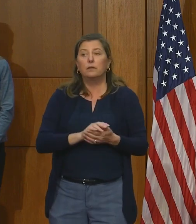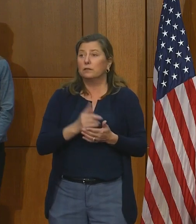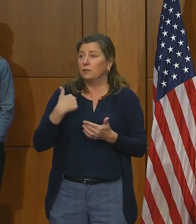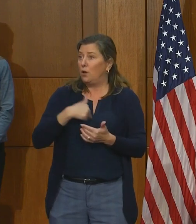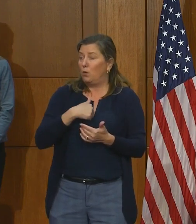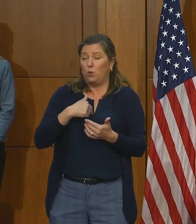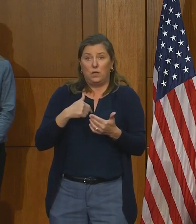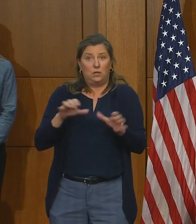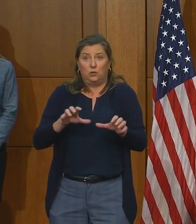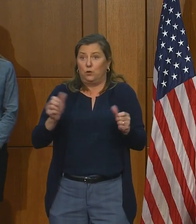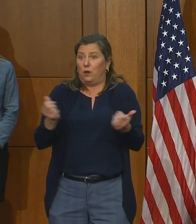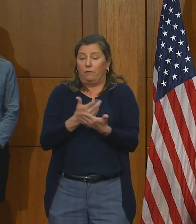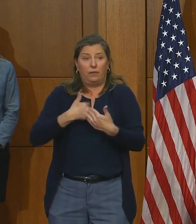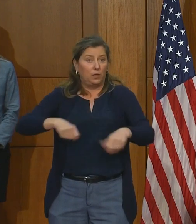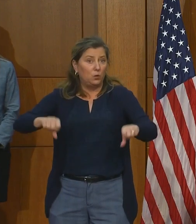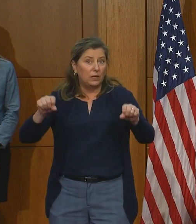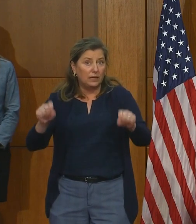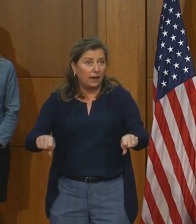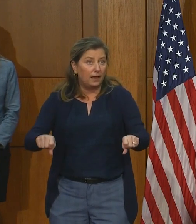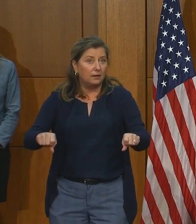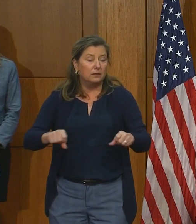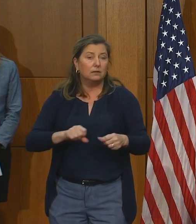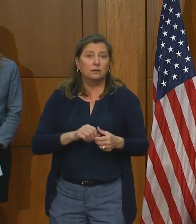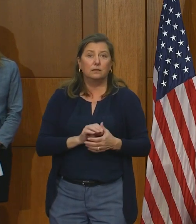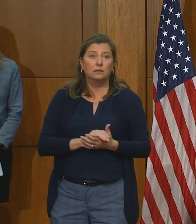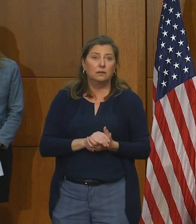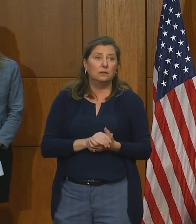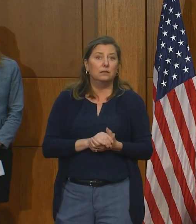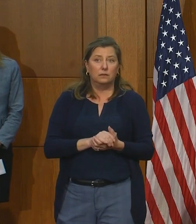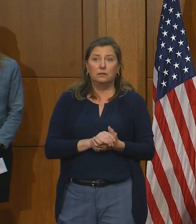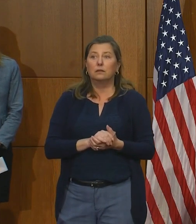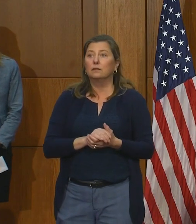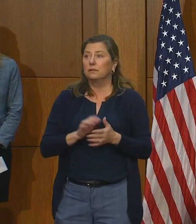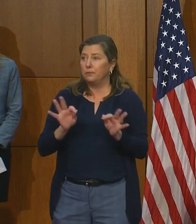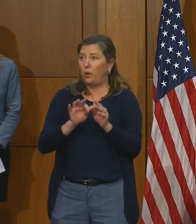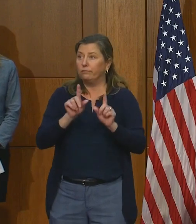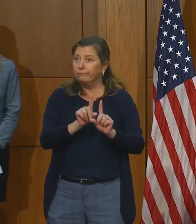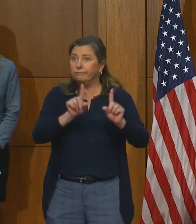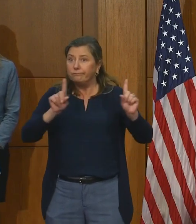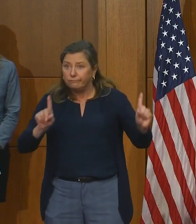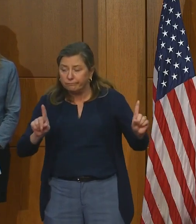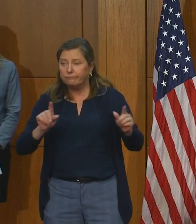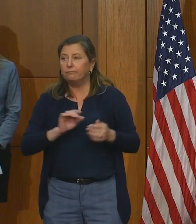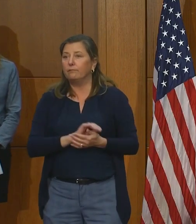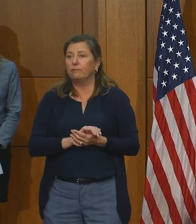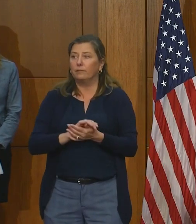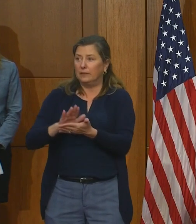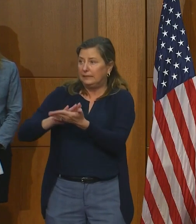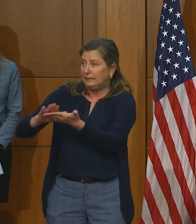PROTECTIVE EQUIPMENT. AT THE POP PLACES- BOMB WE'RE TAKING